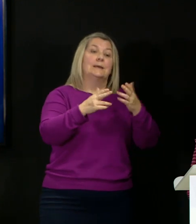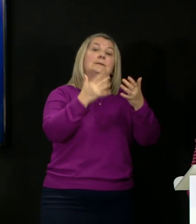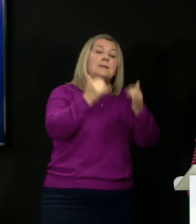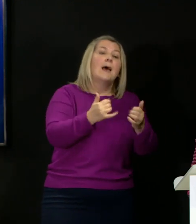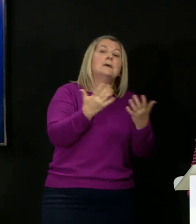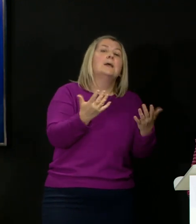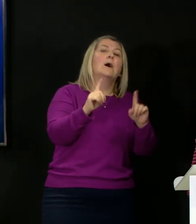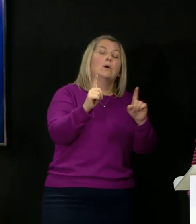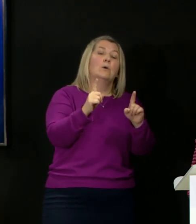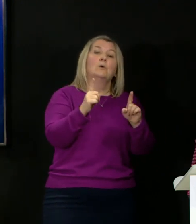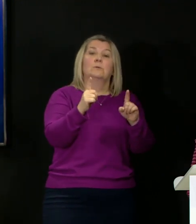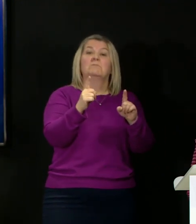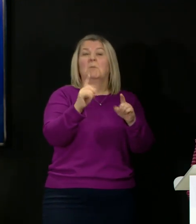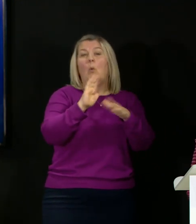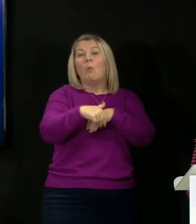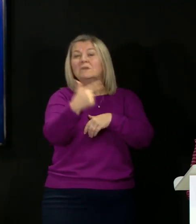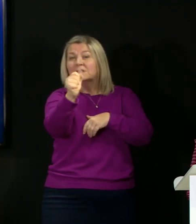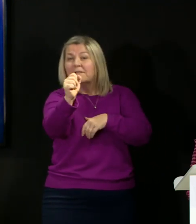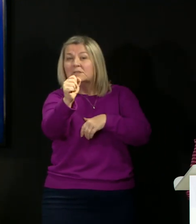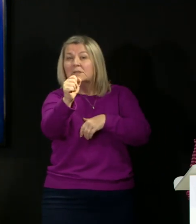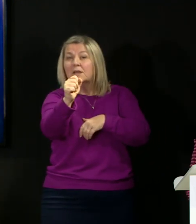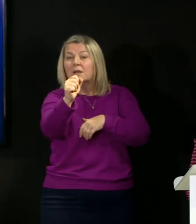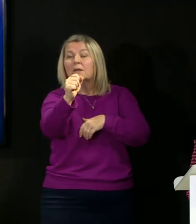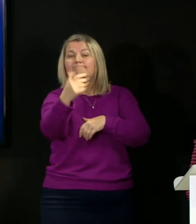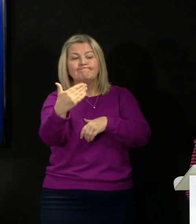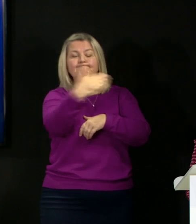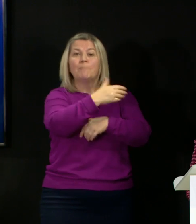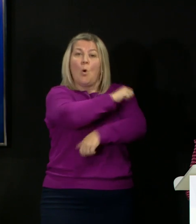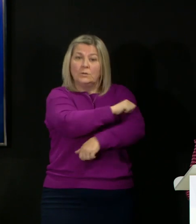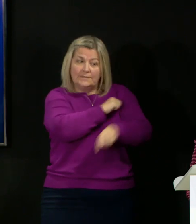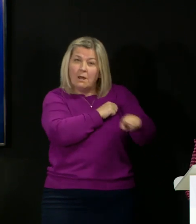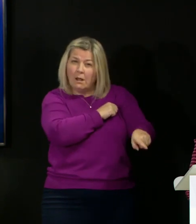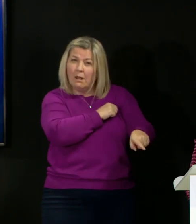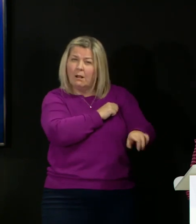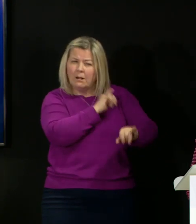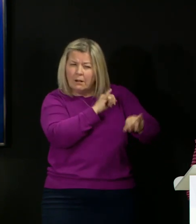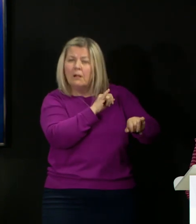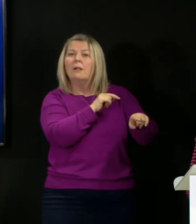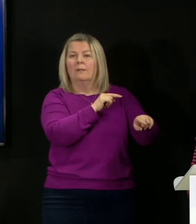admitted to hospital for any reason, again part of our surveillance work, and as the